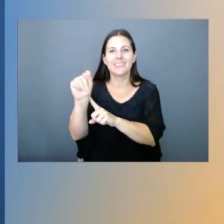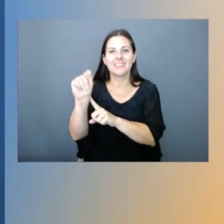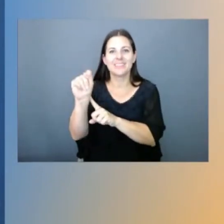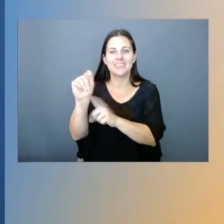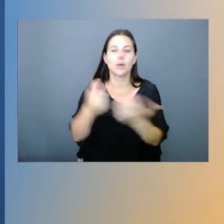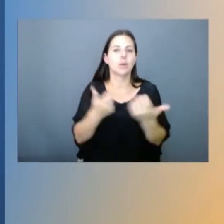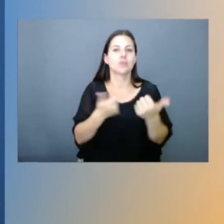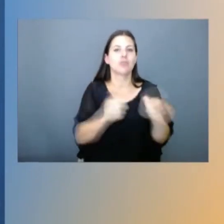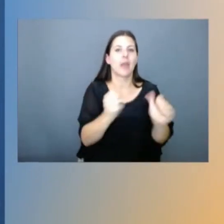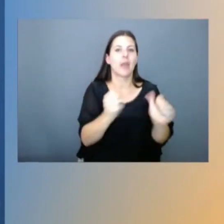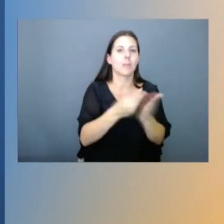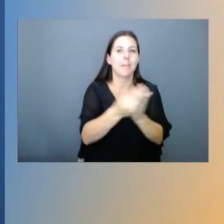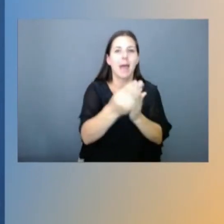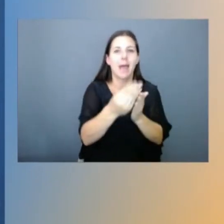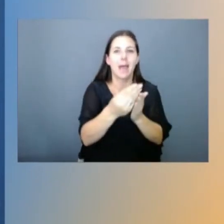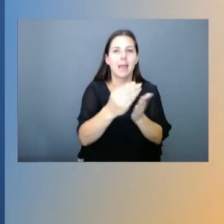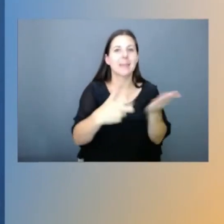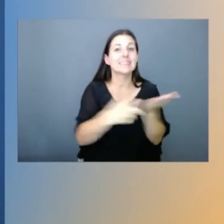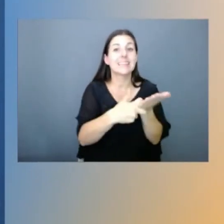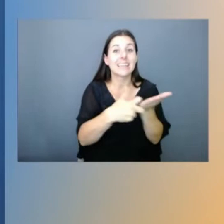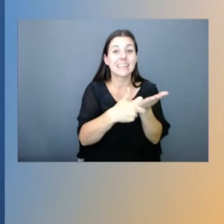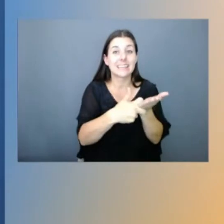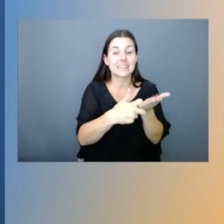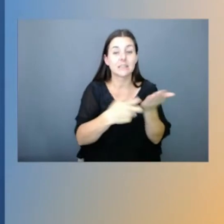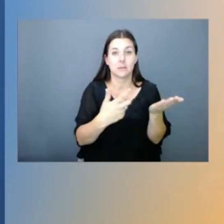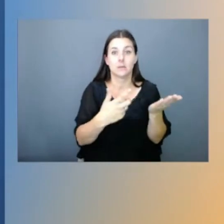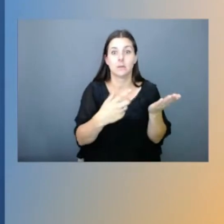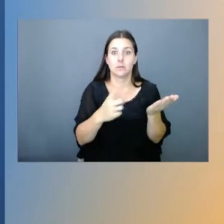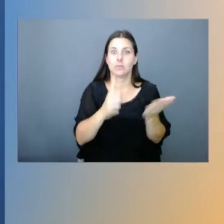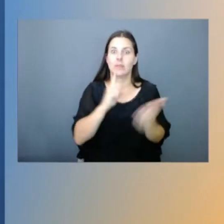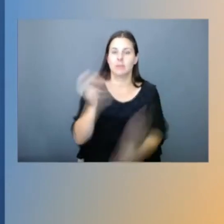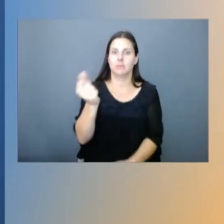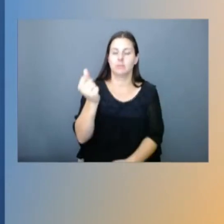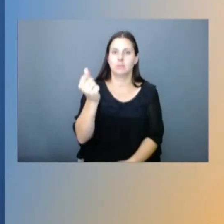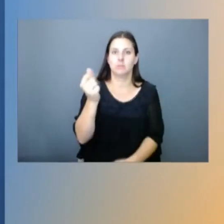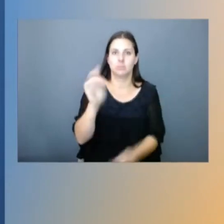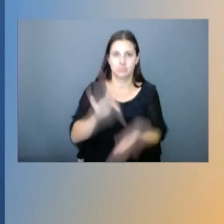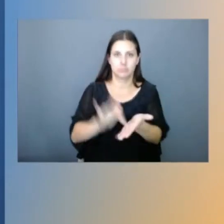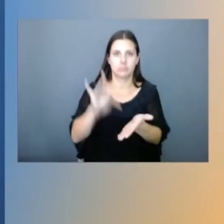and suddenly things are getting done in split of a second. Think about shopping at Amazon.com